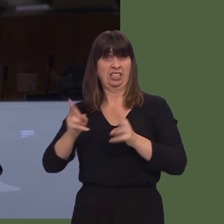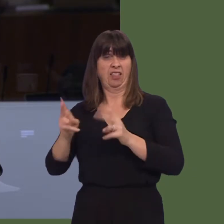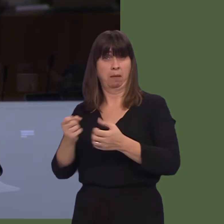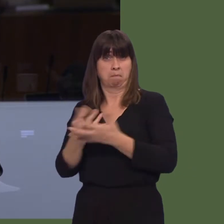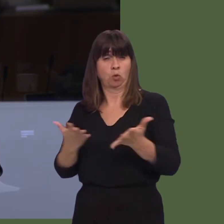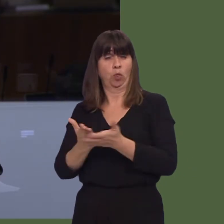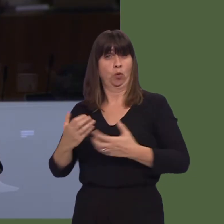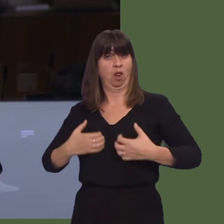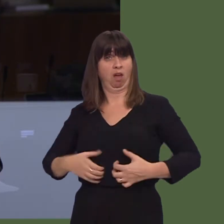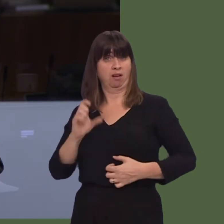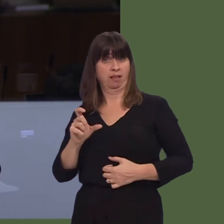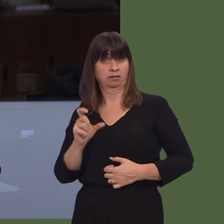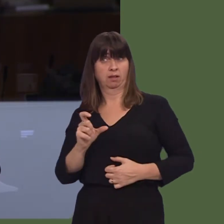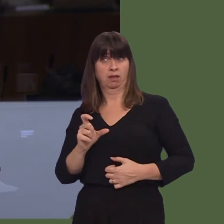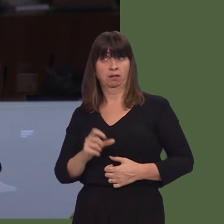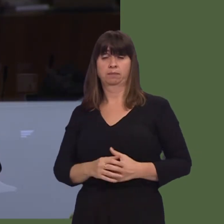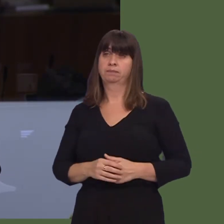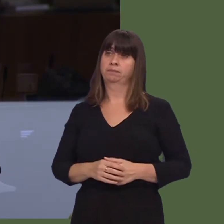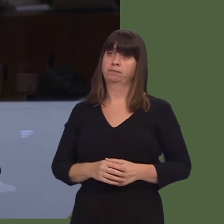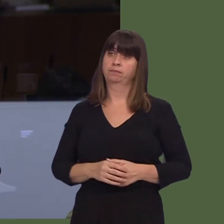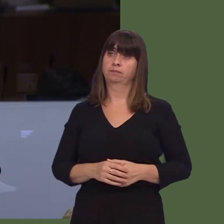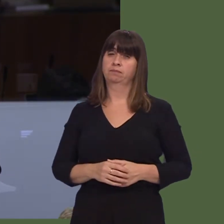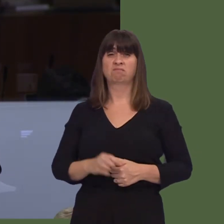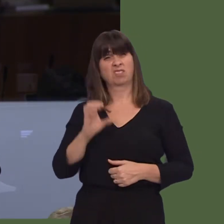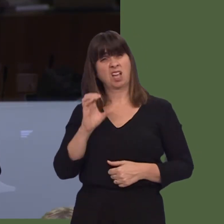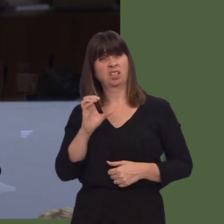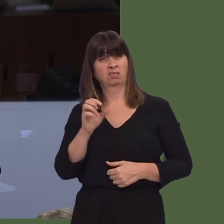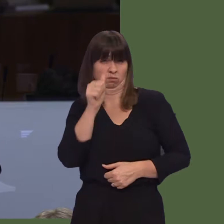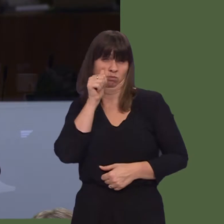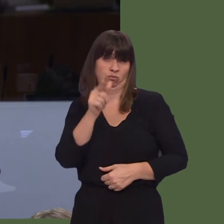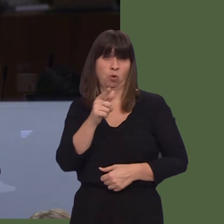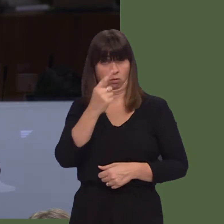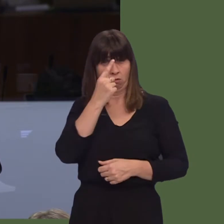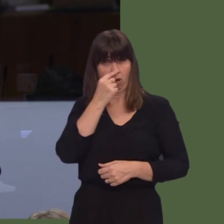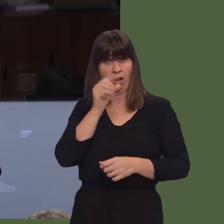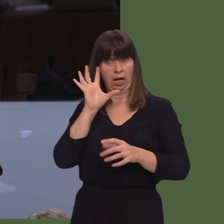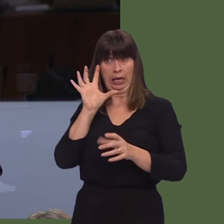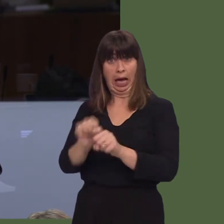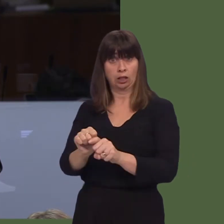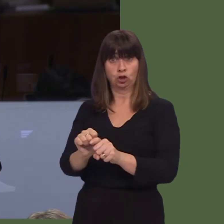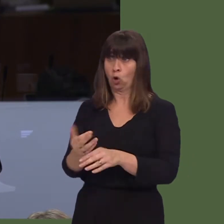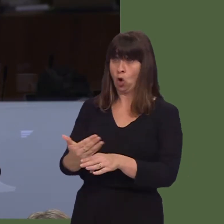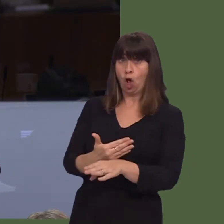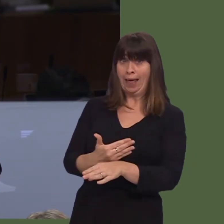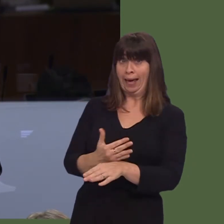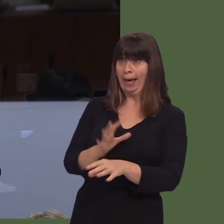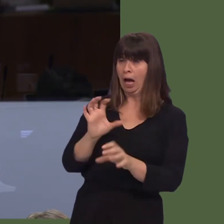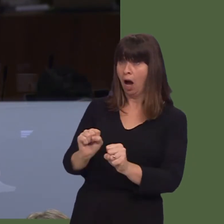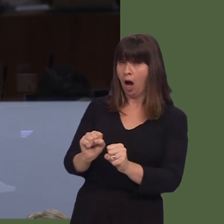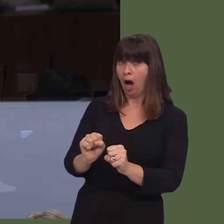Like all cancers, it can be effectively treated or survival can be improved if diagnosed early.